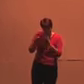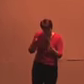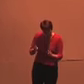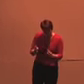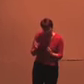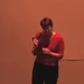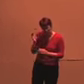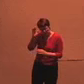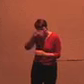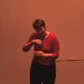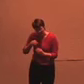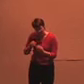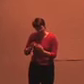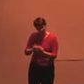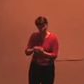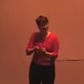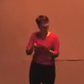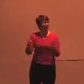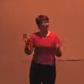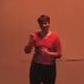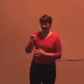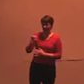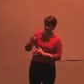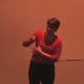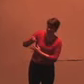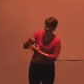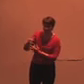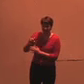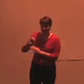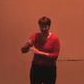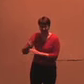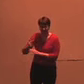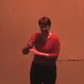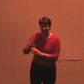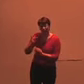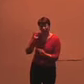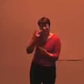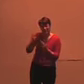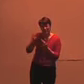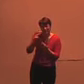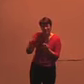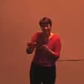feelings of the house. You can see four skies above.